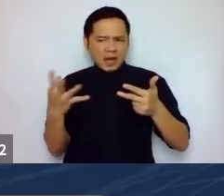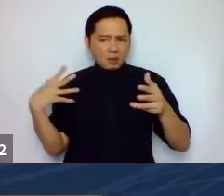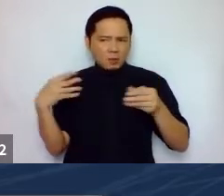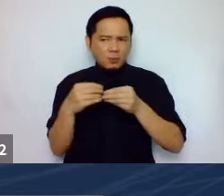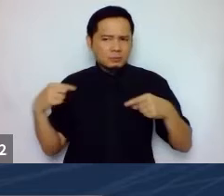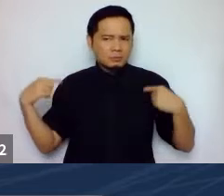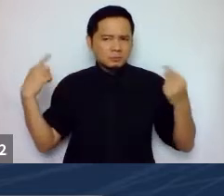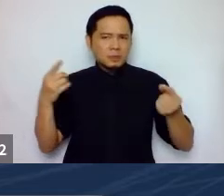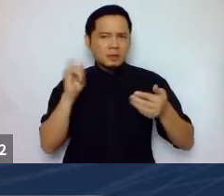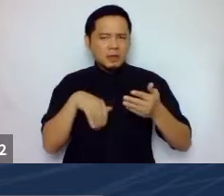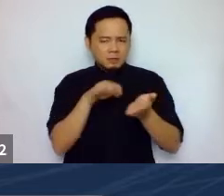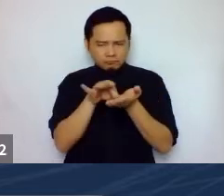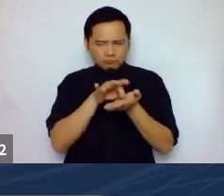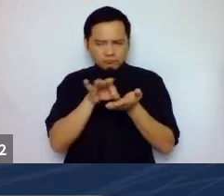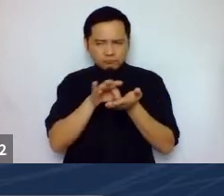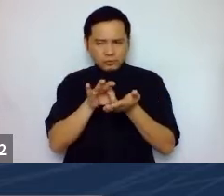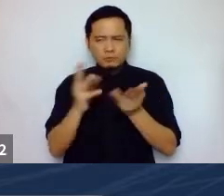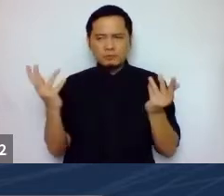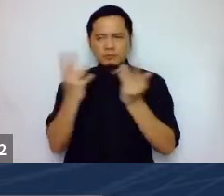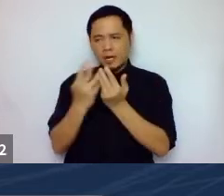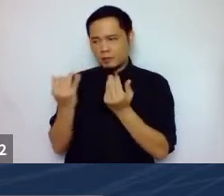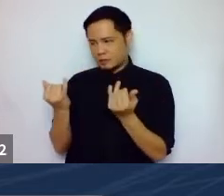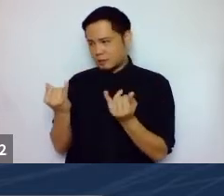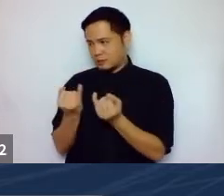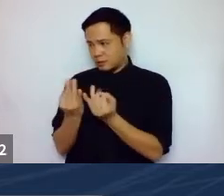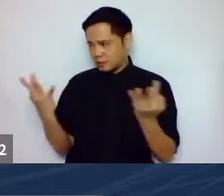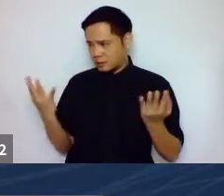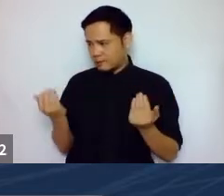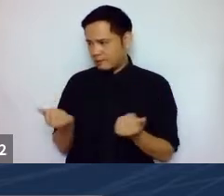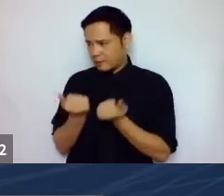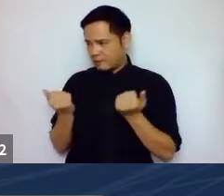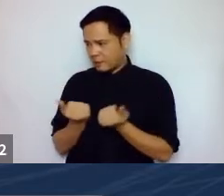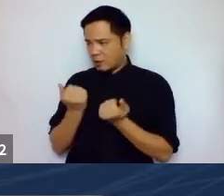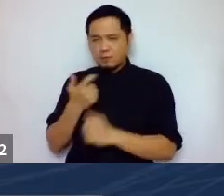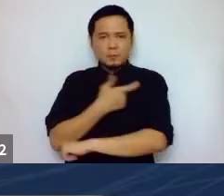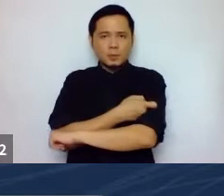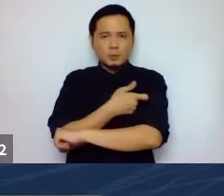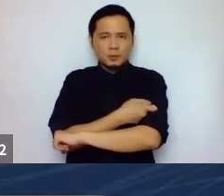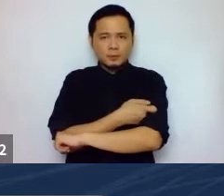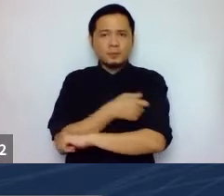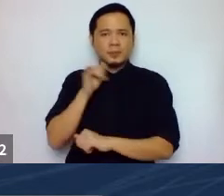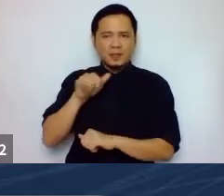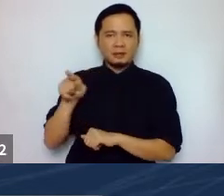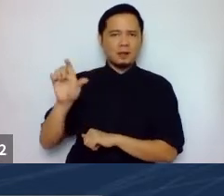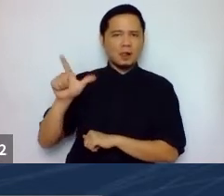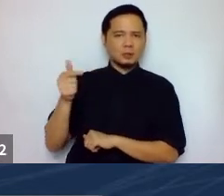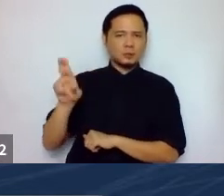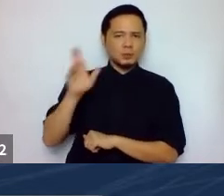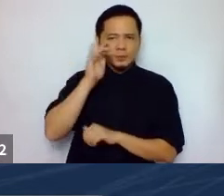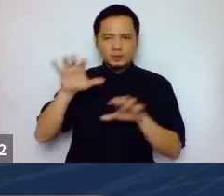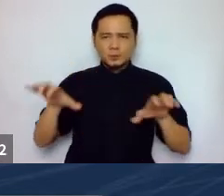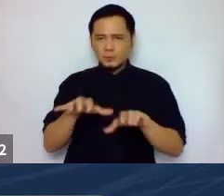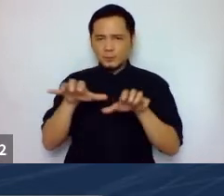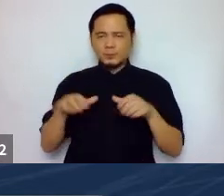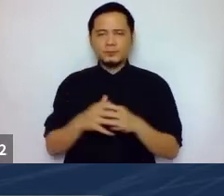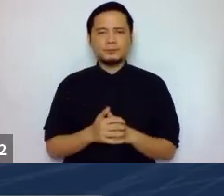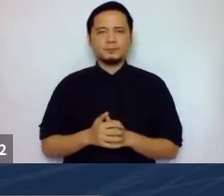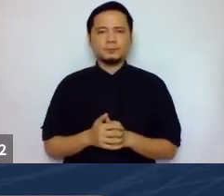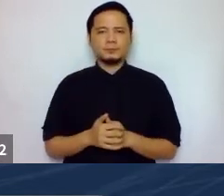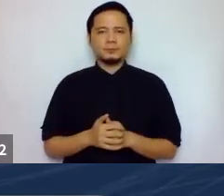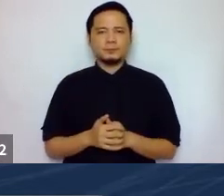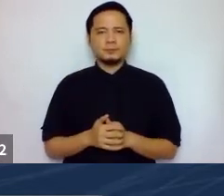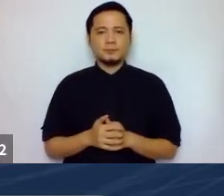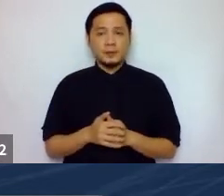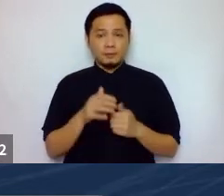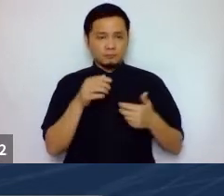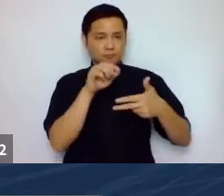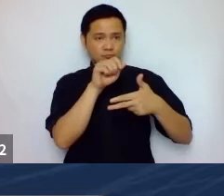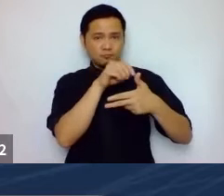So that’s what the local government units will do then they will submit this to DICT.